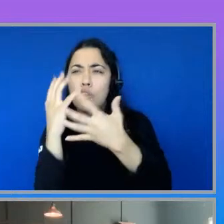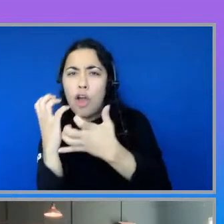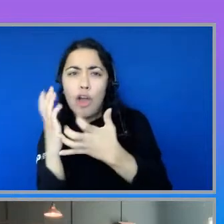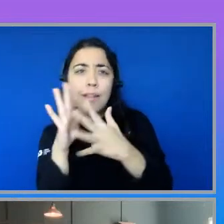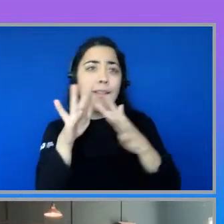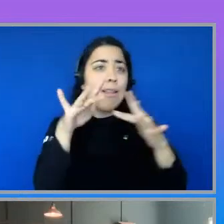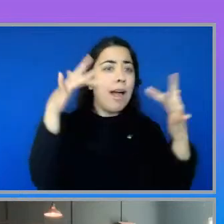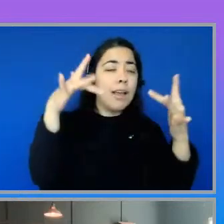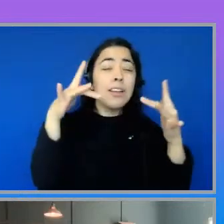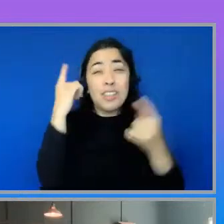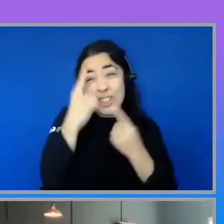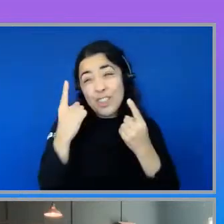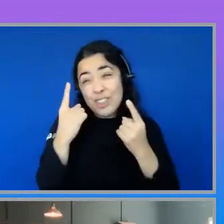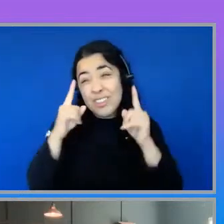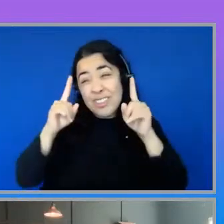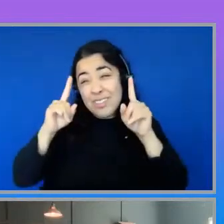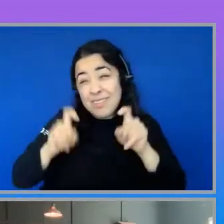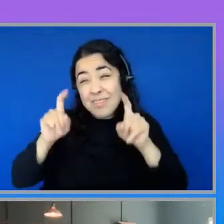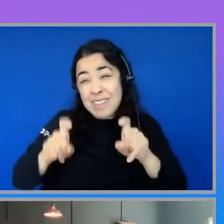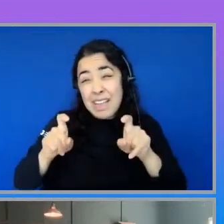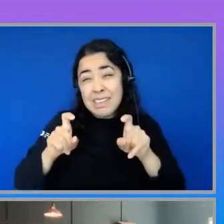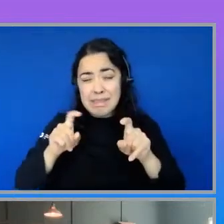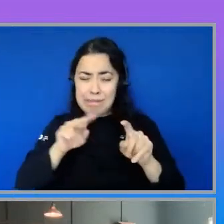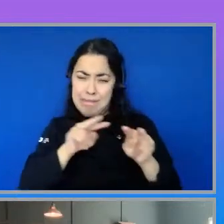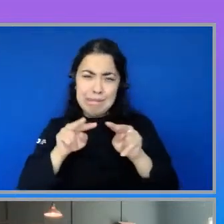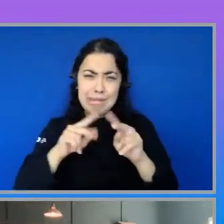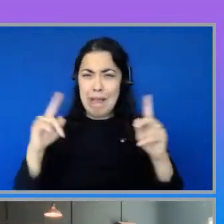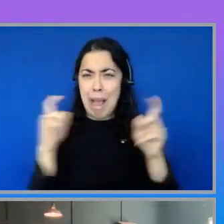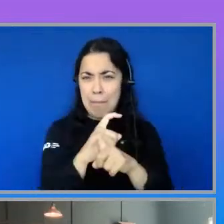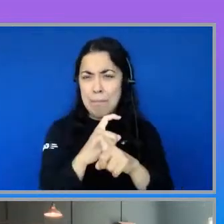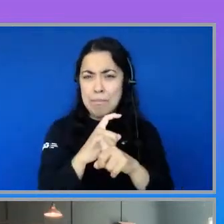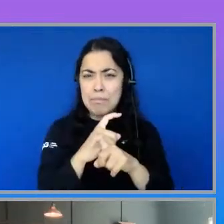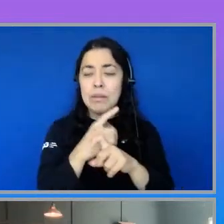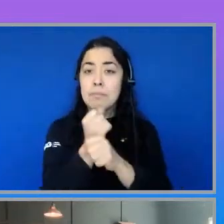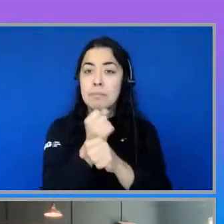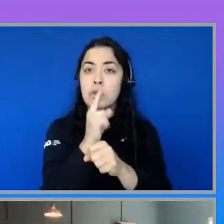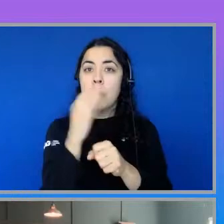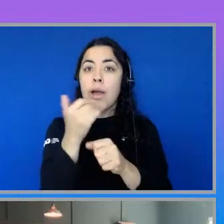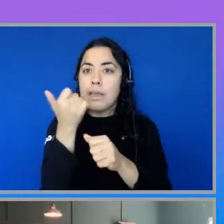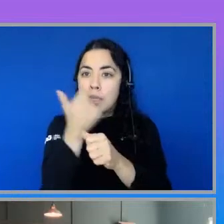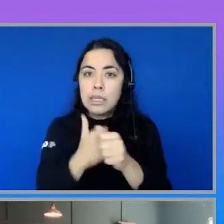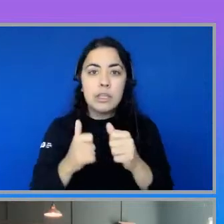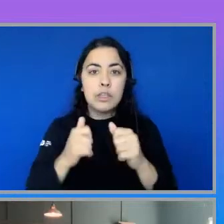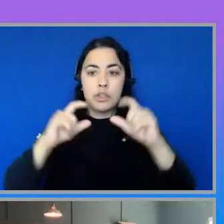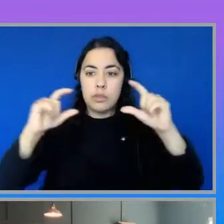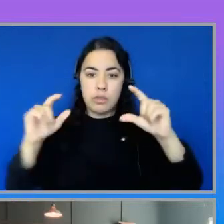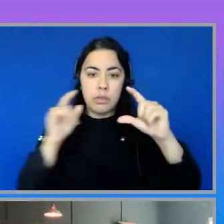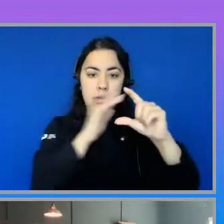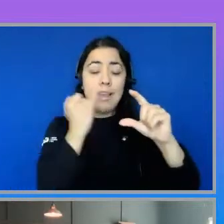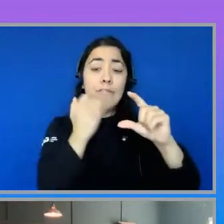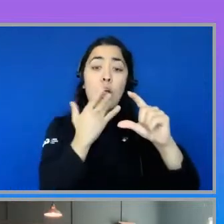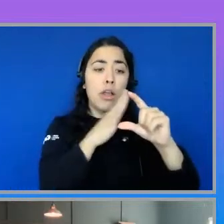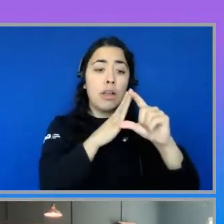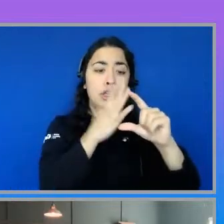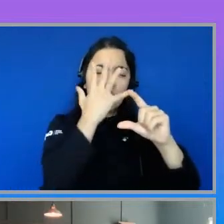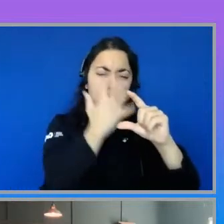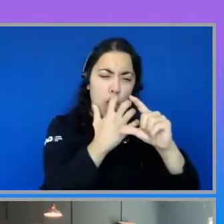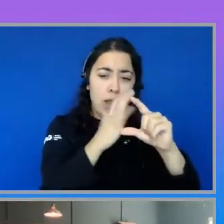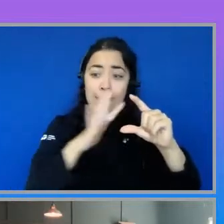Think of the complications of testing that for color contrast, you have to make sure that at every touch point that is really